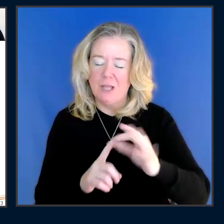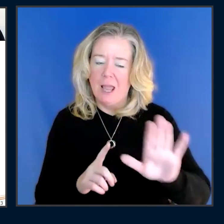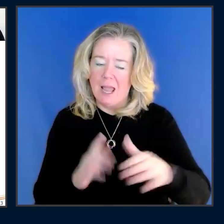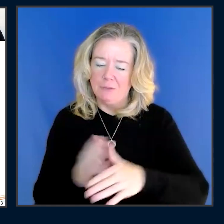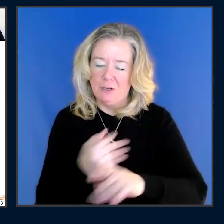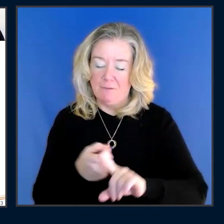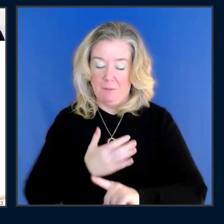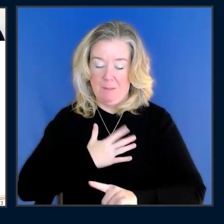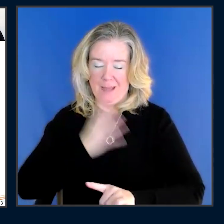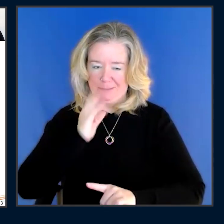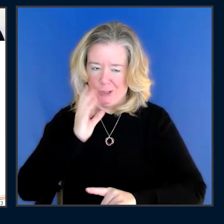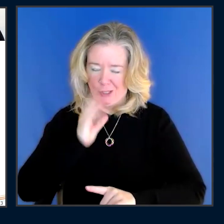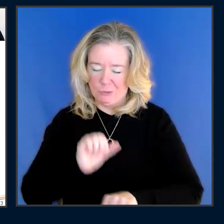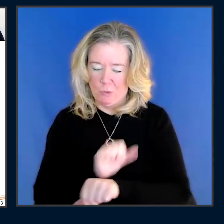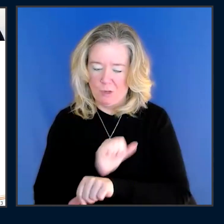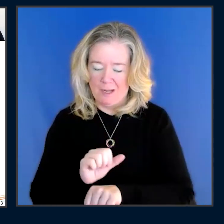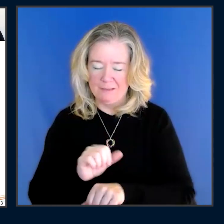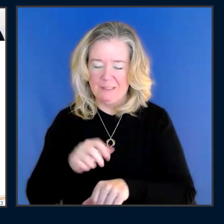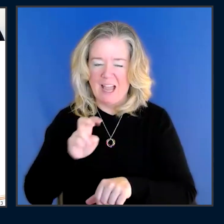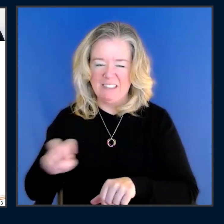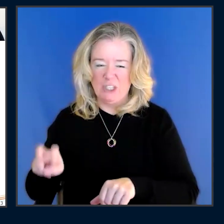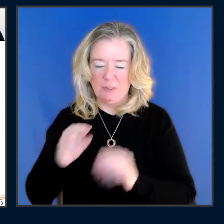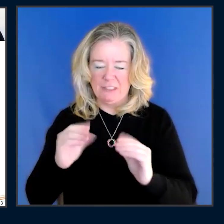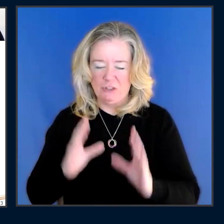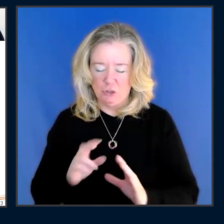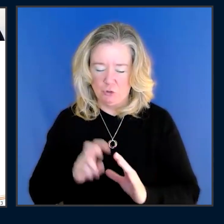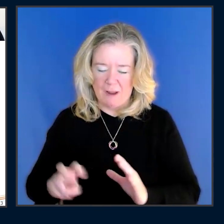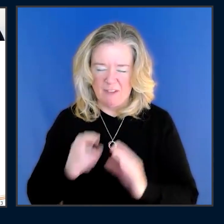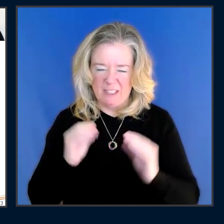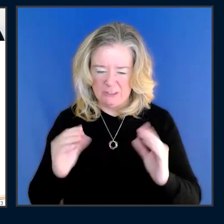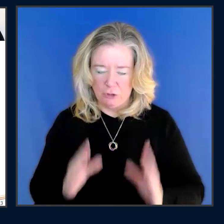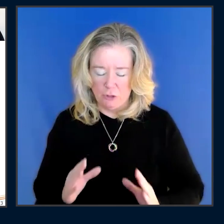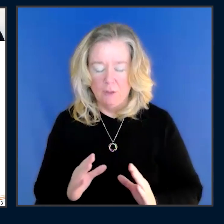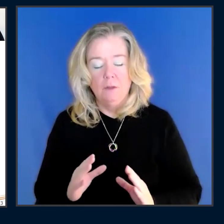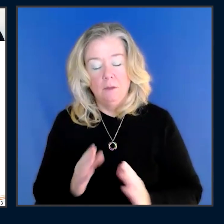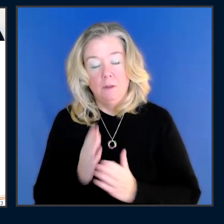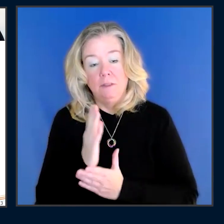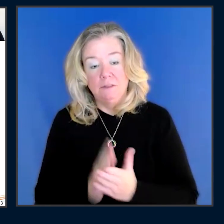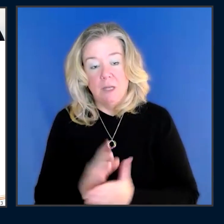and I'm sharing from my own experience, working as an itinerant teacher or traveling teacher.